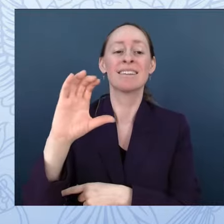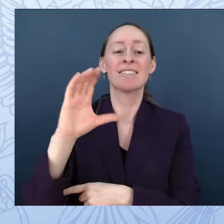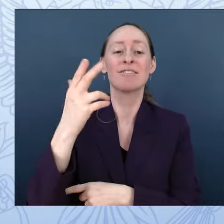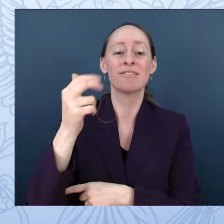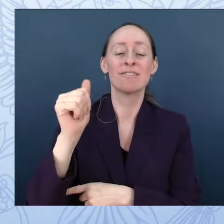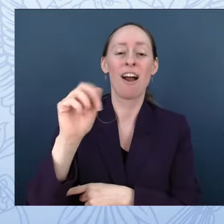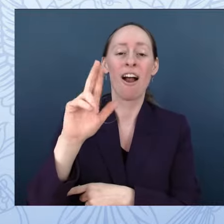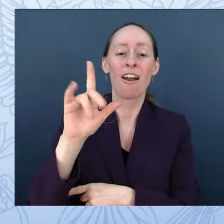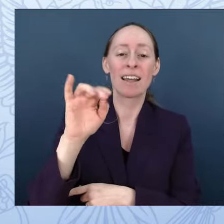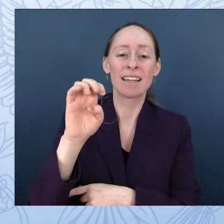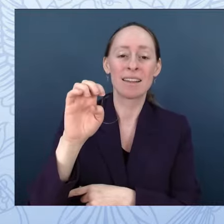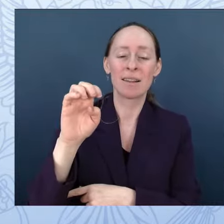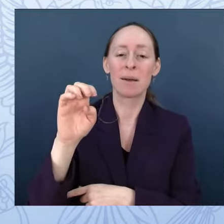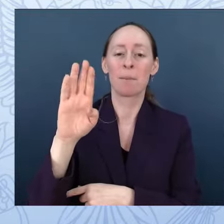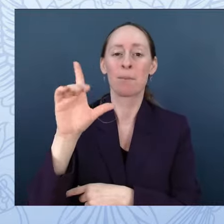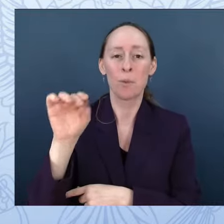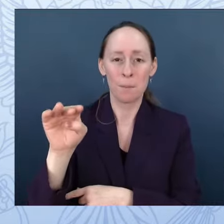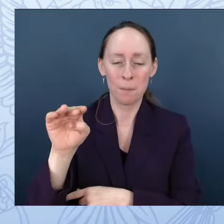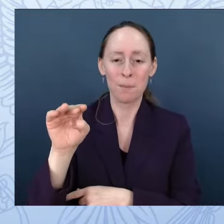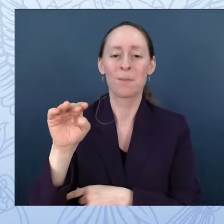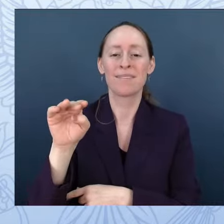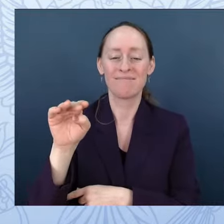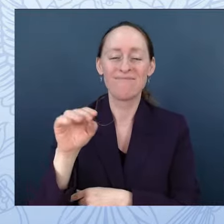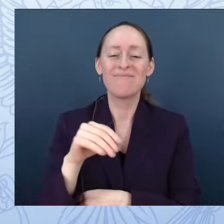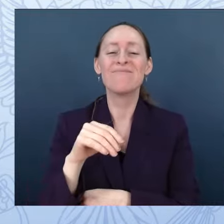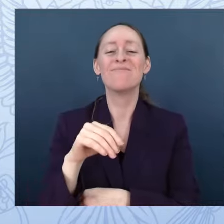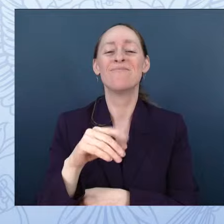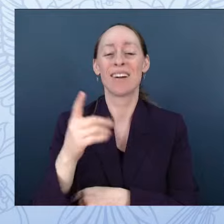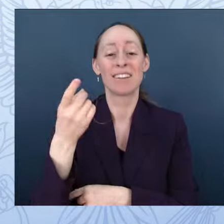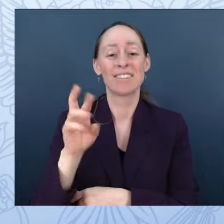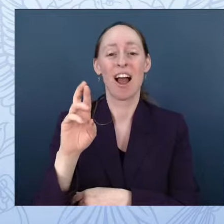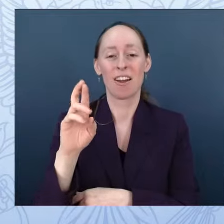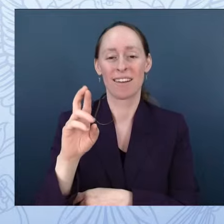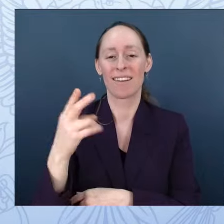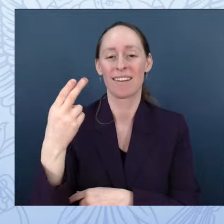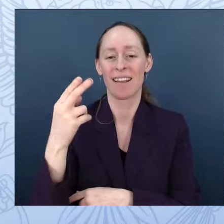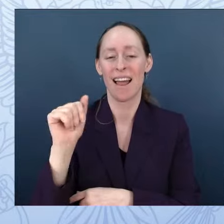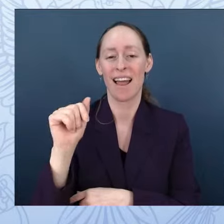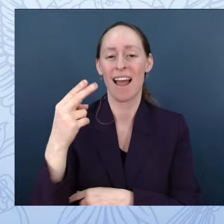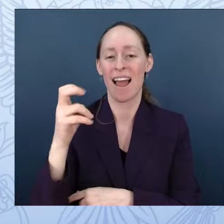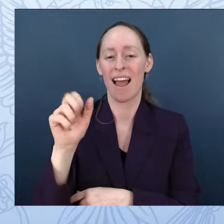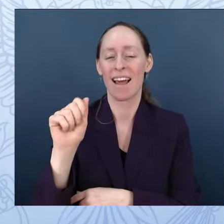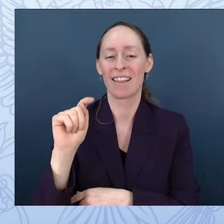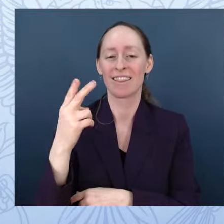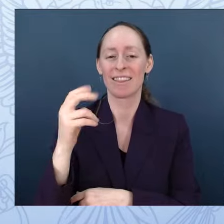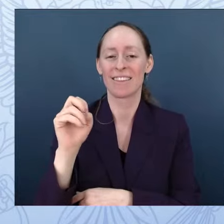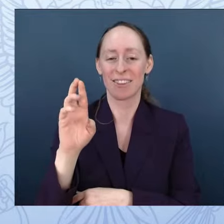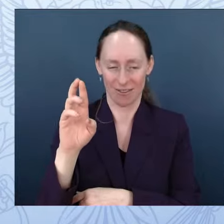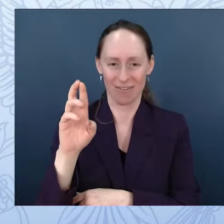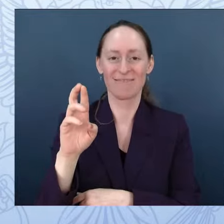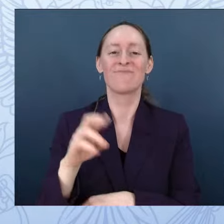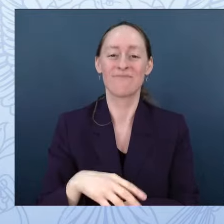and they'll be able to get into some of the specifics of their commitments to streamline care